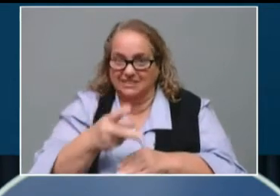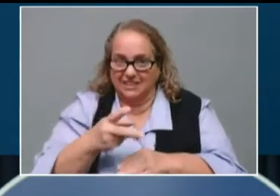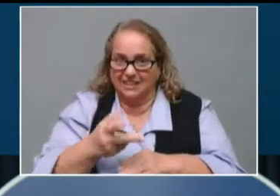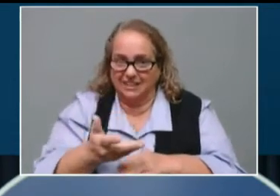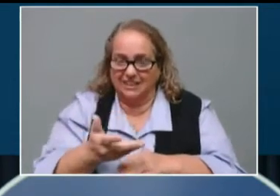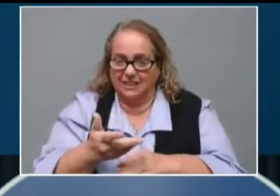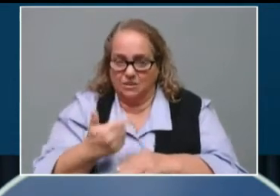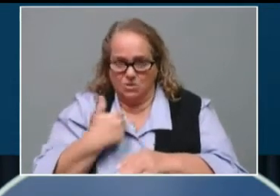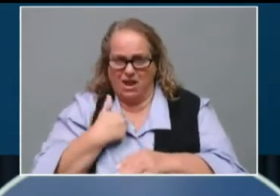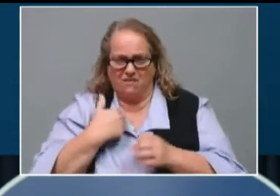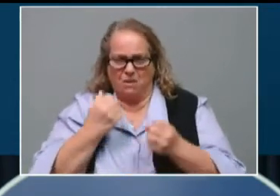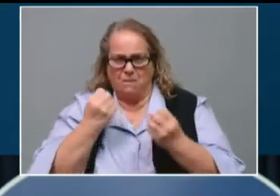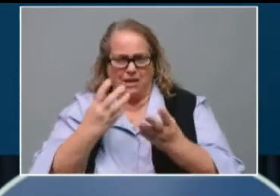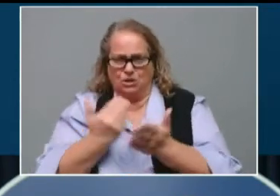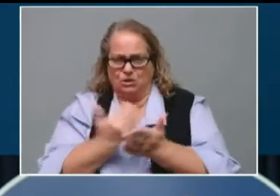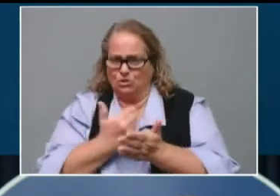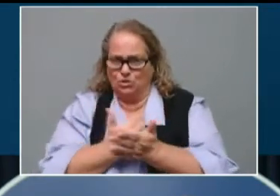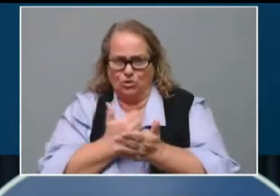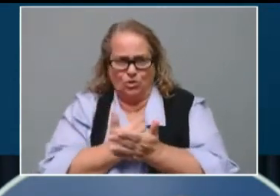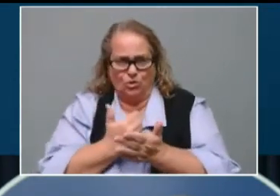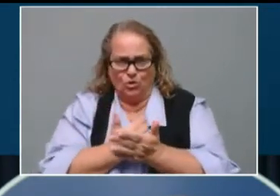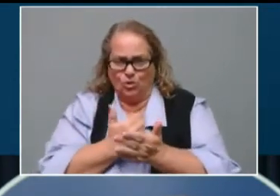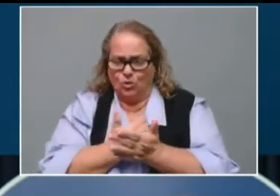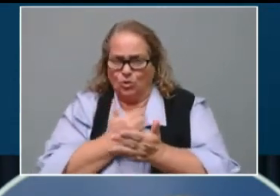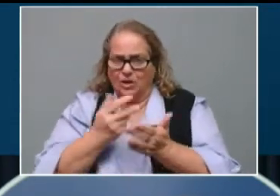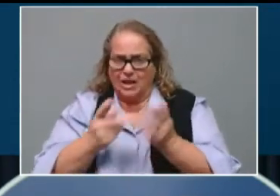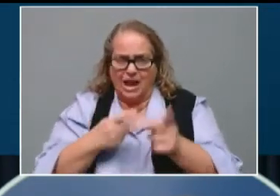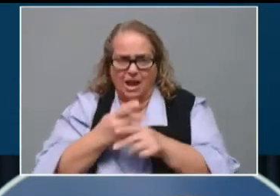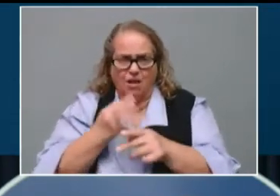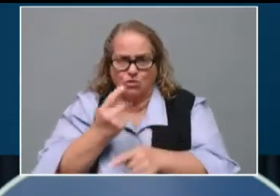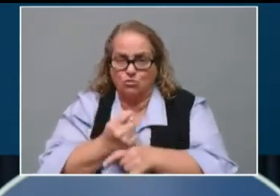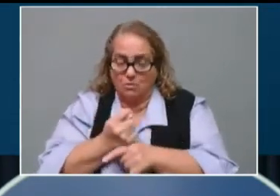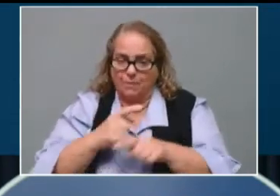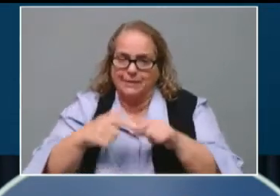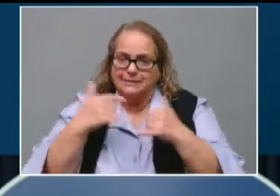but still look at how many people needed a ventilator. Even with all of